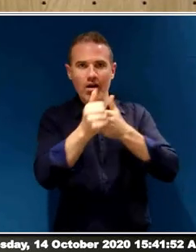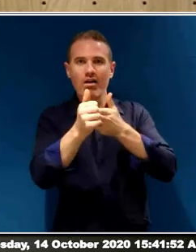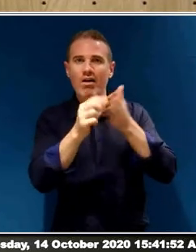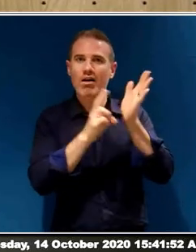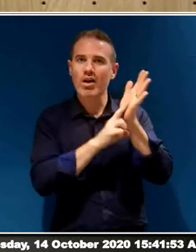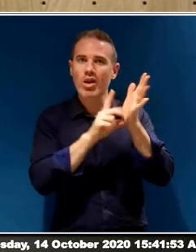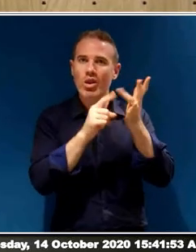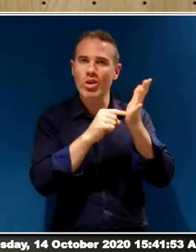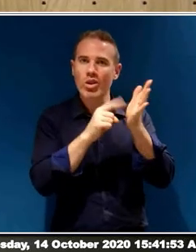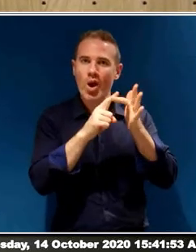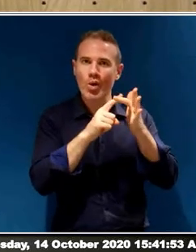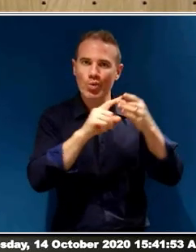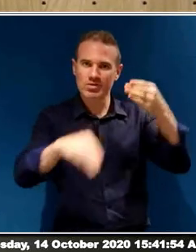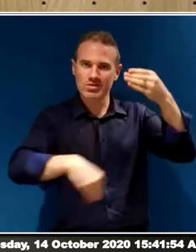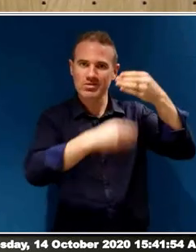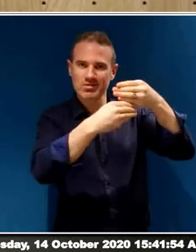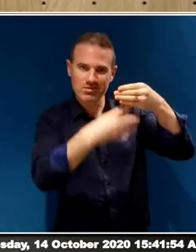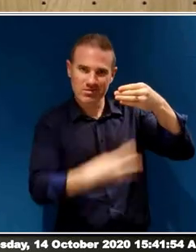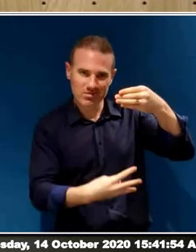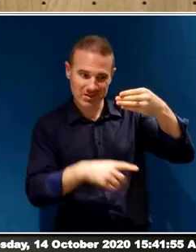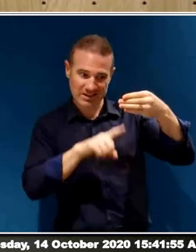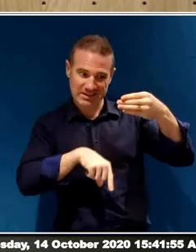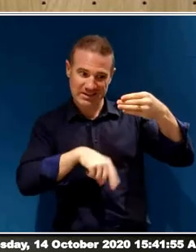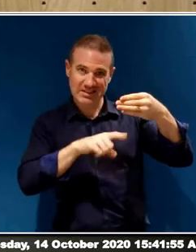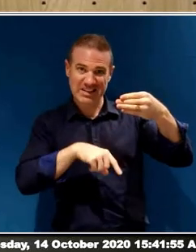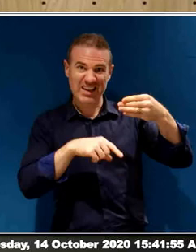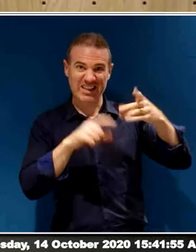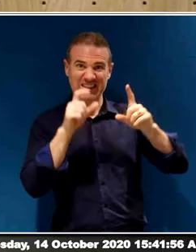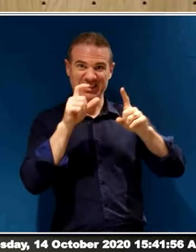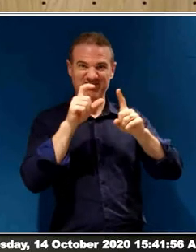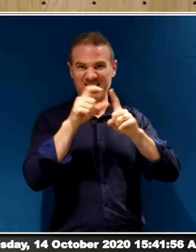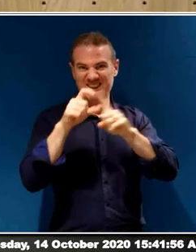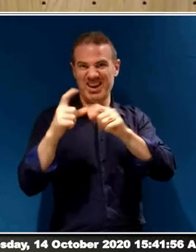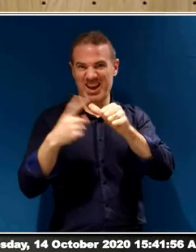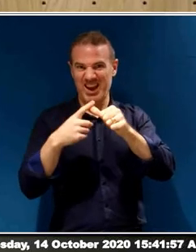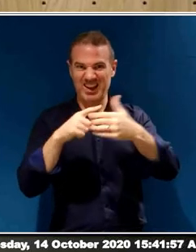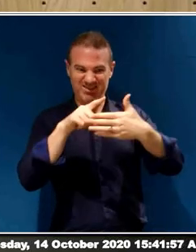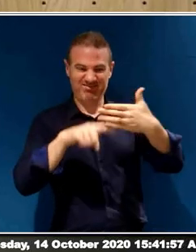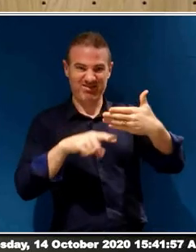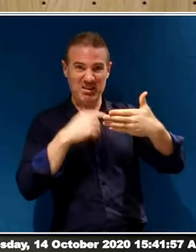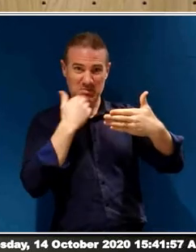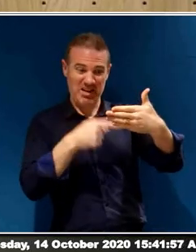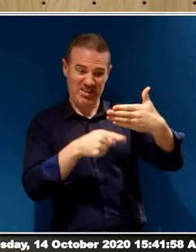emphasise the importance of consulting with students, but that requires our